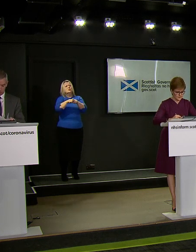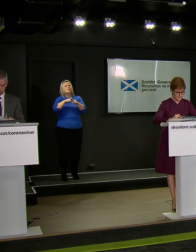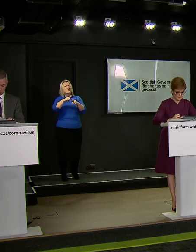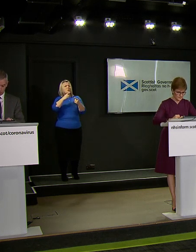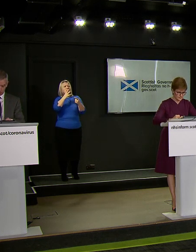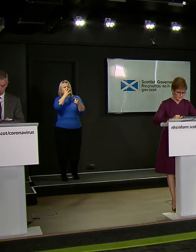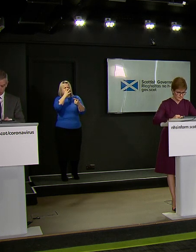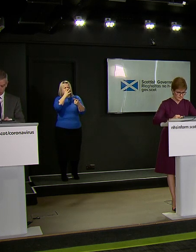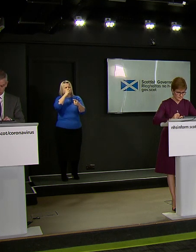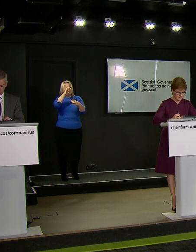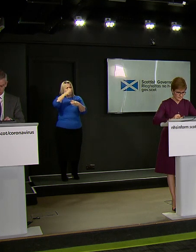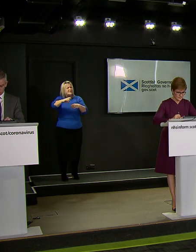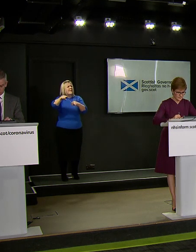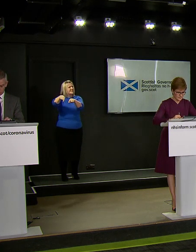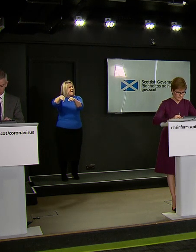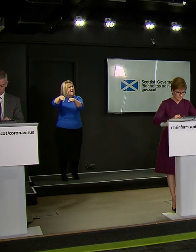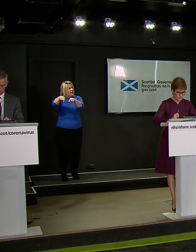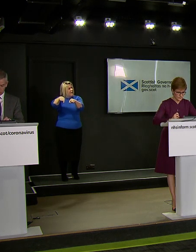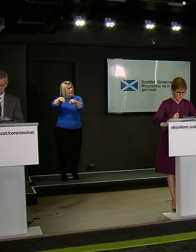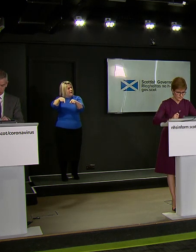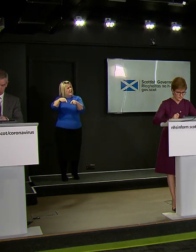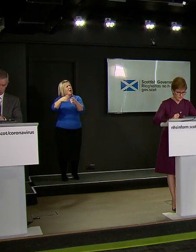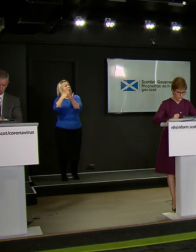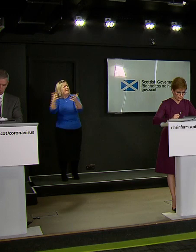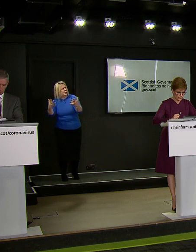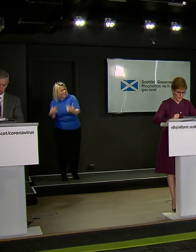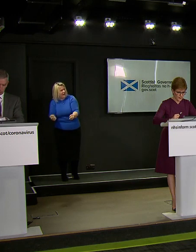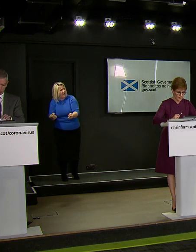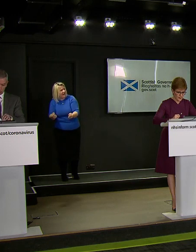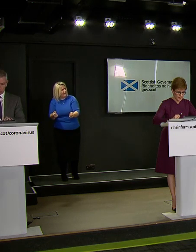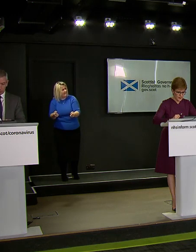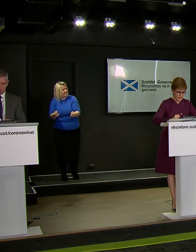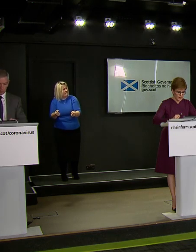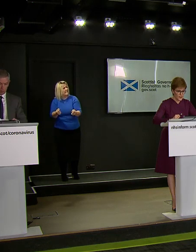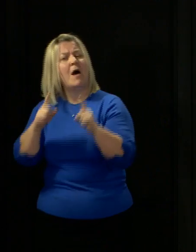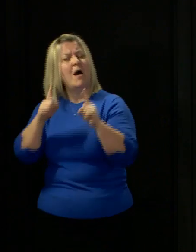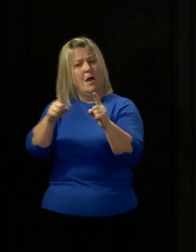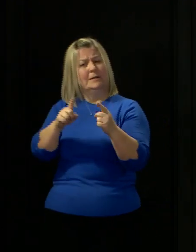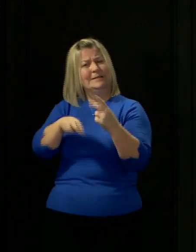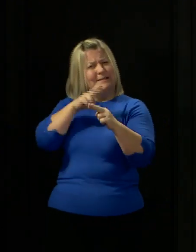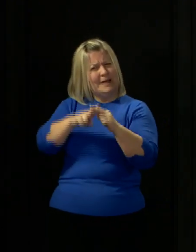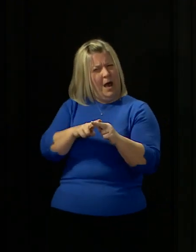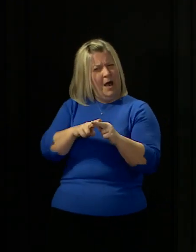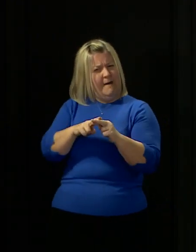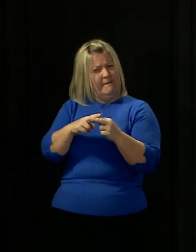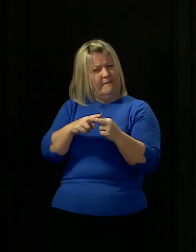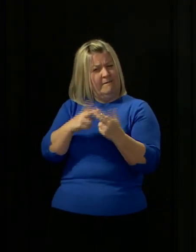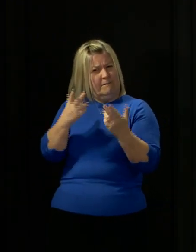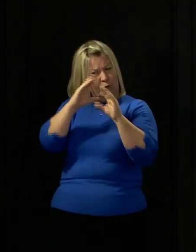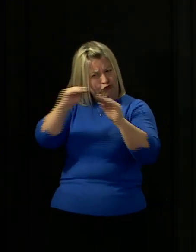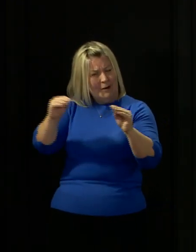optimal number of staff what is the ratio of trained staff to a number of beds currently? so I if I don't give you all the detail